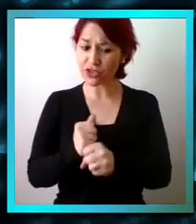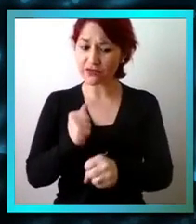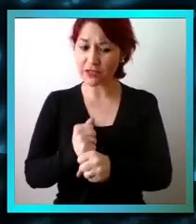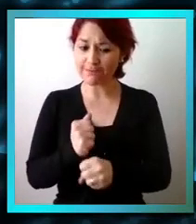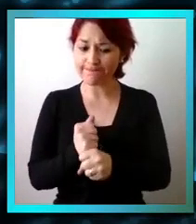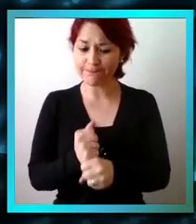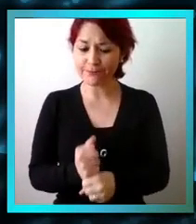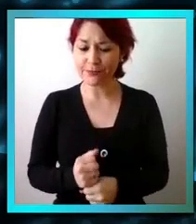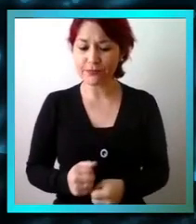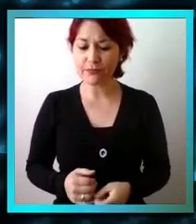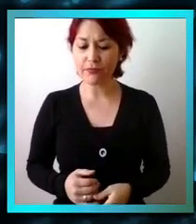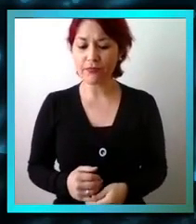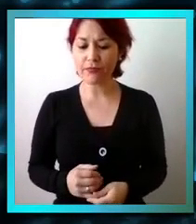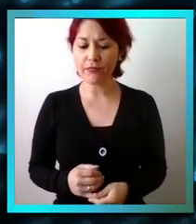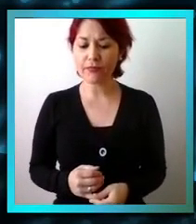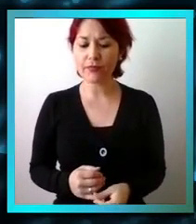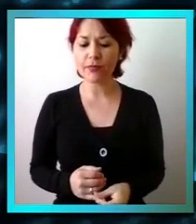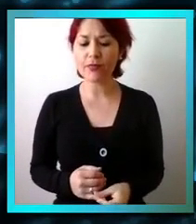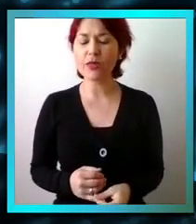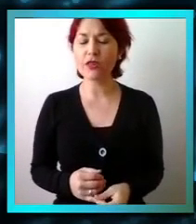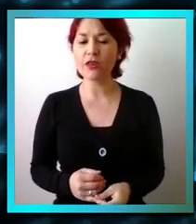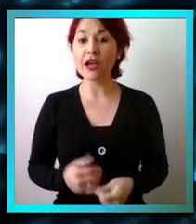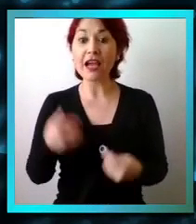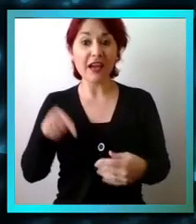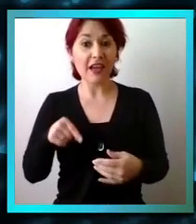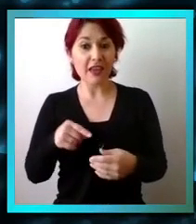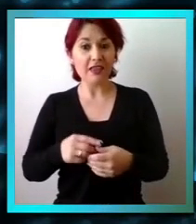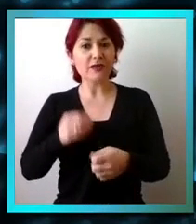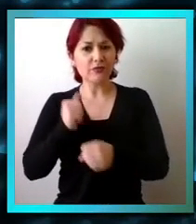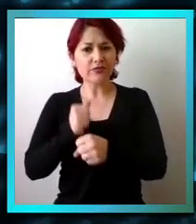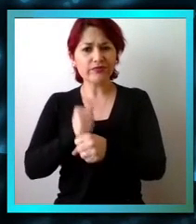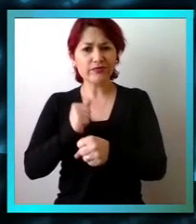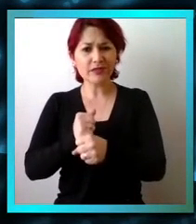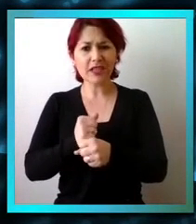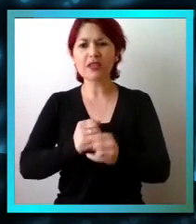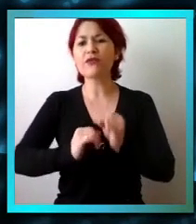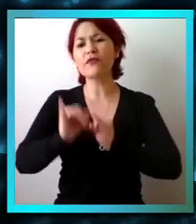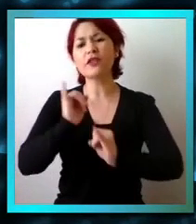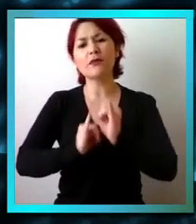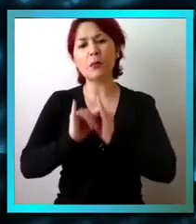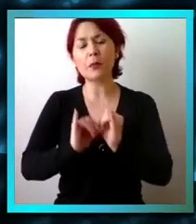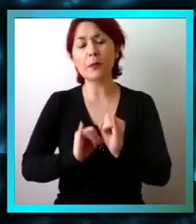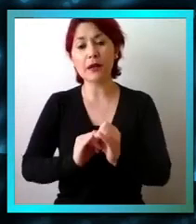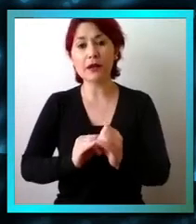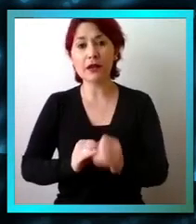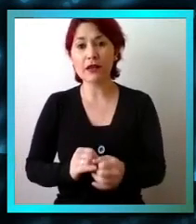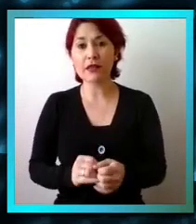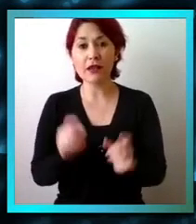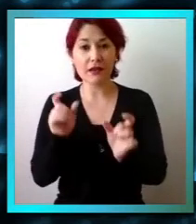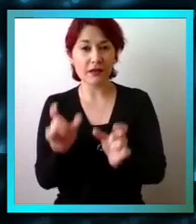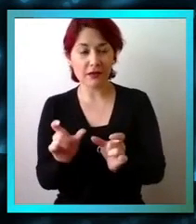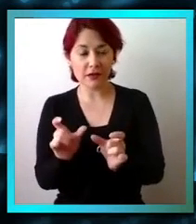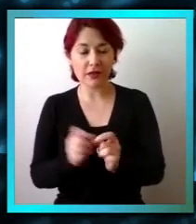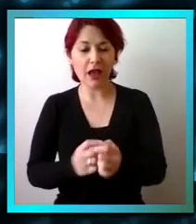major issues uh first of all the massive global cyber crime second their highly